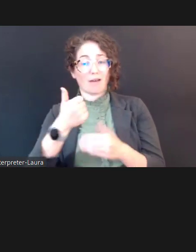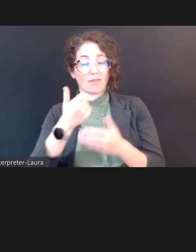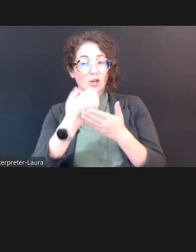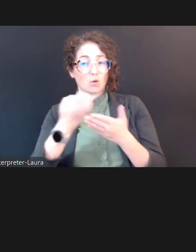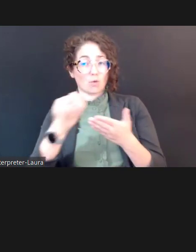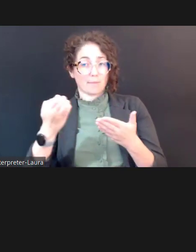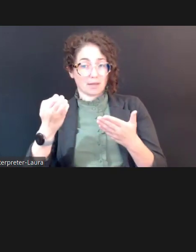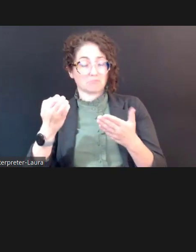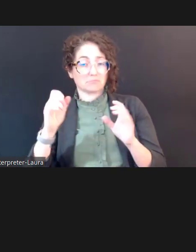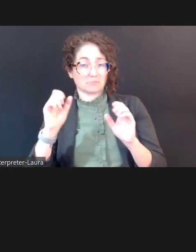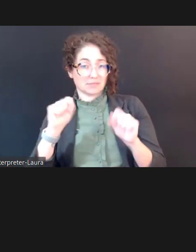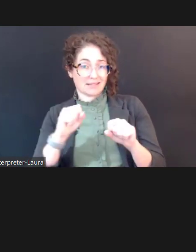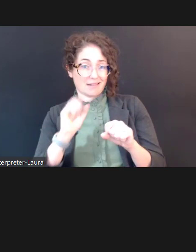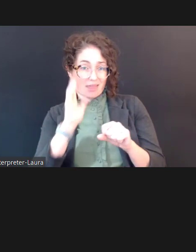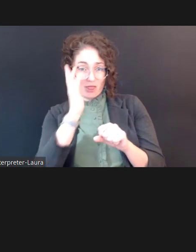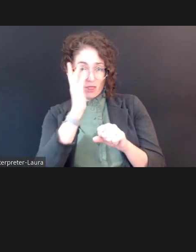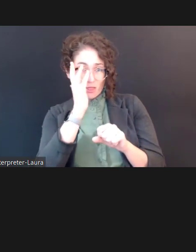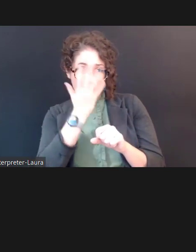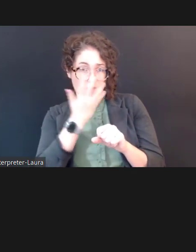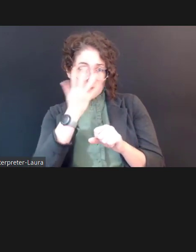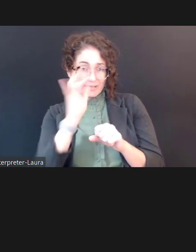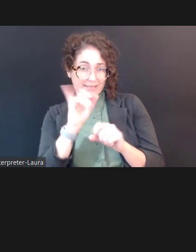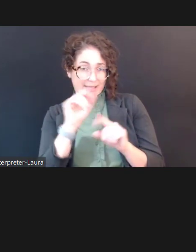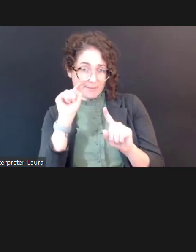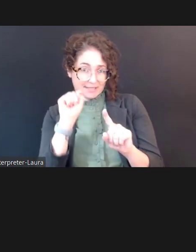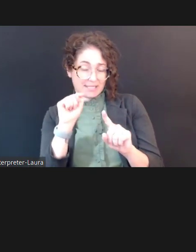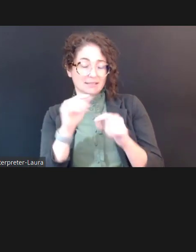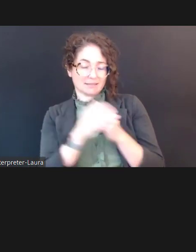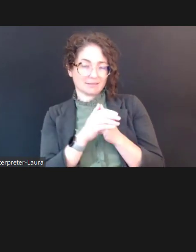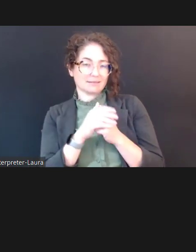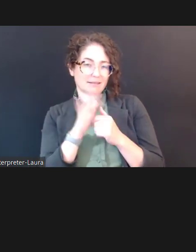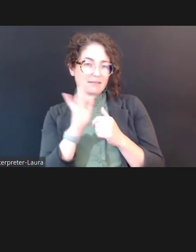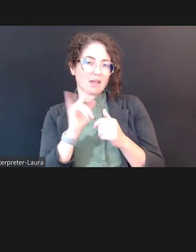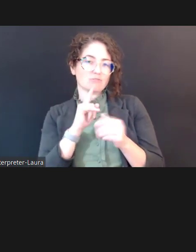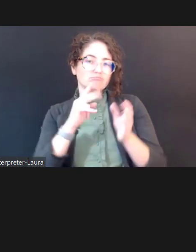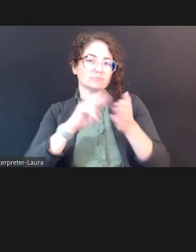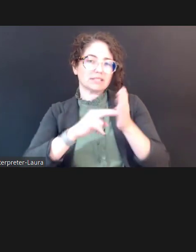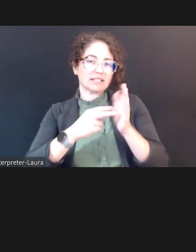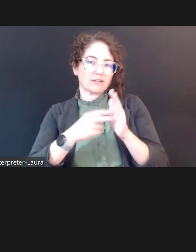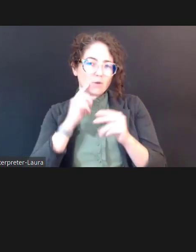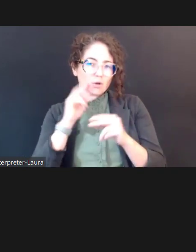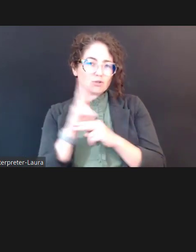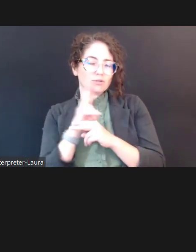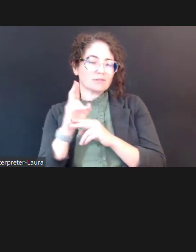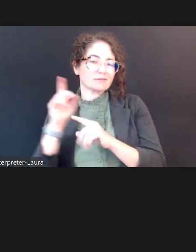like these that are intended for use by audiologists like myself